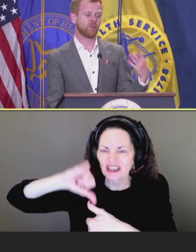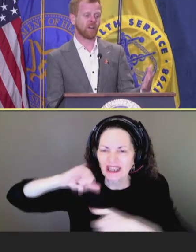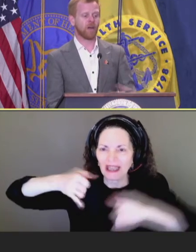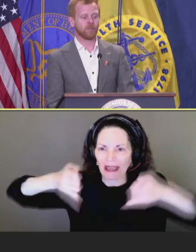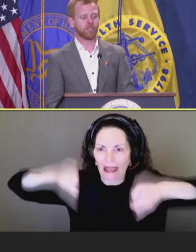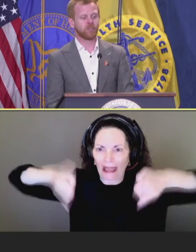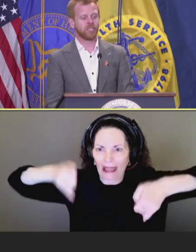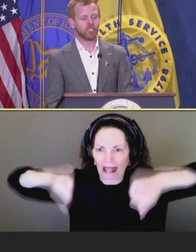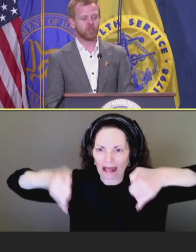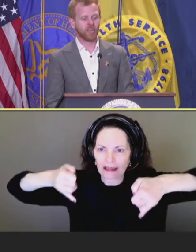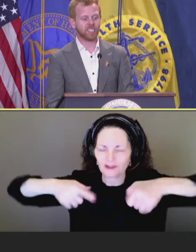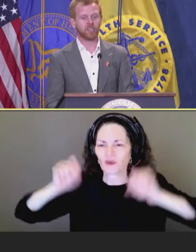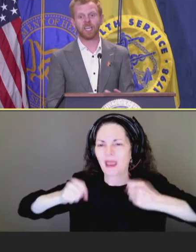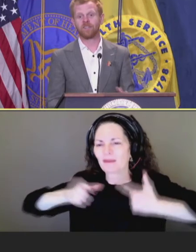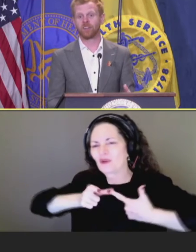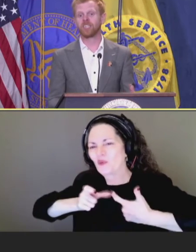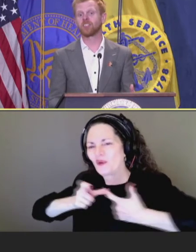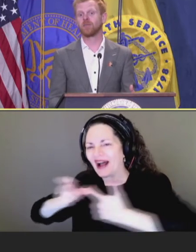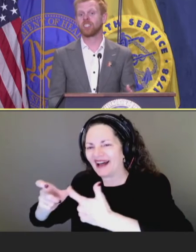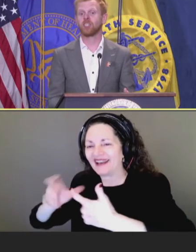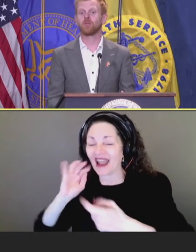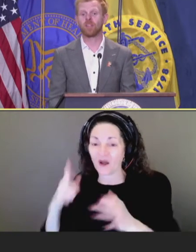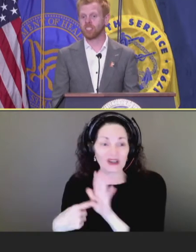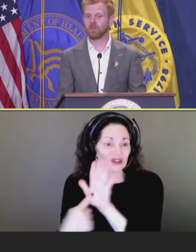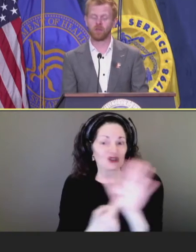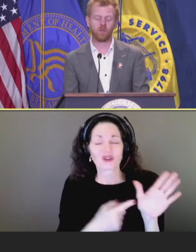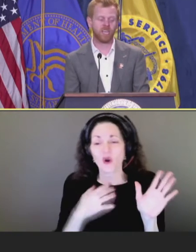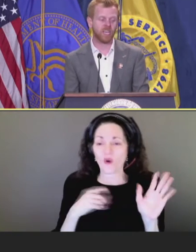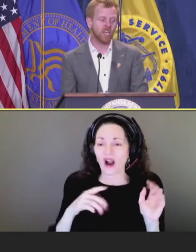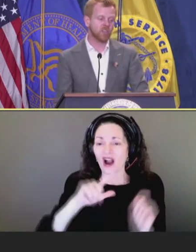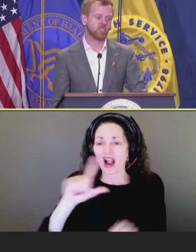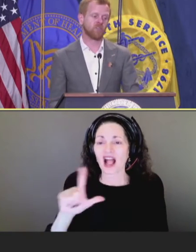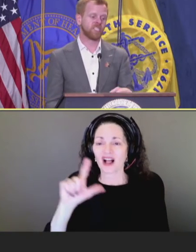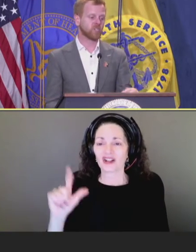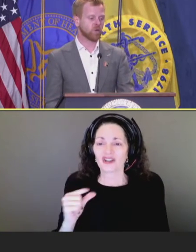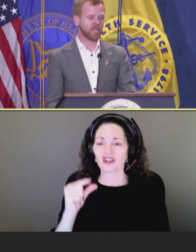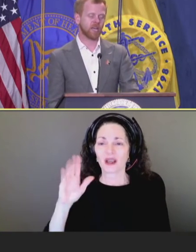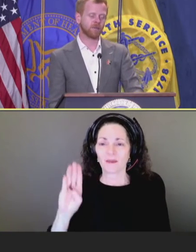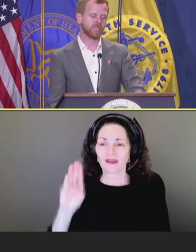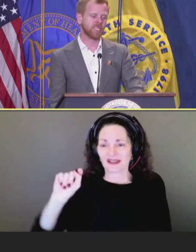great opportunity to showcase our diverse LGBTQ+ community. There's a great story that comes to